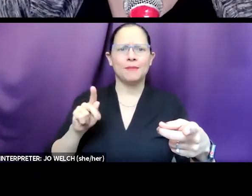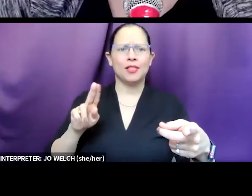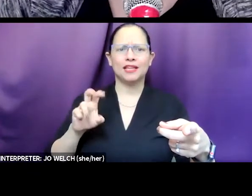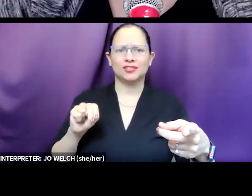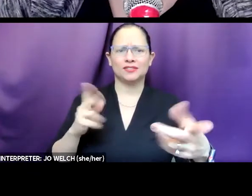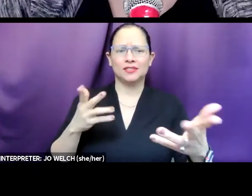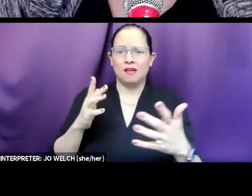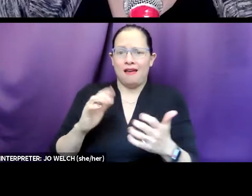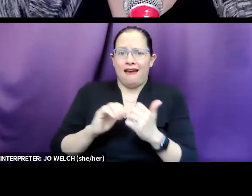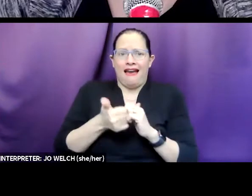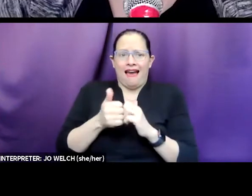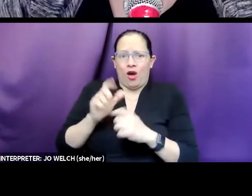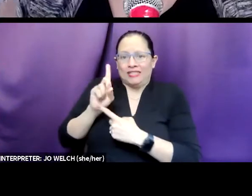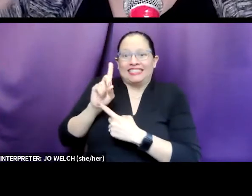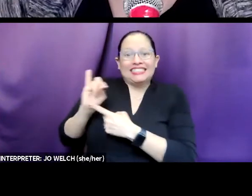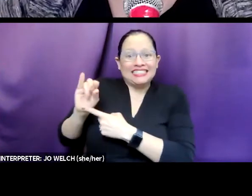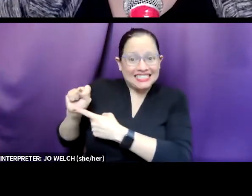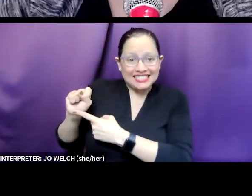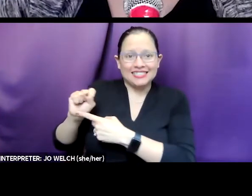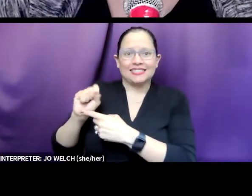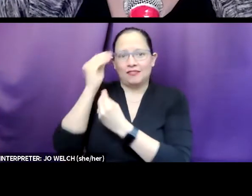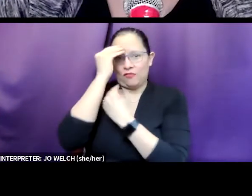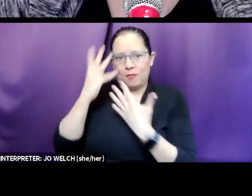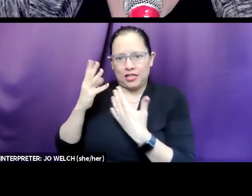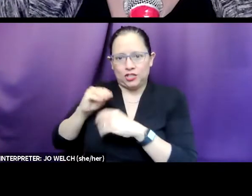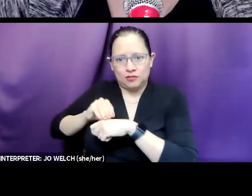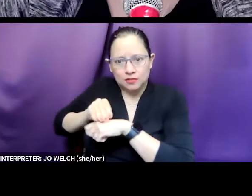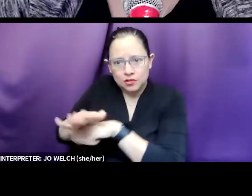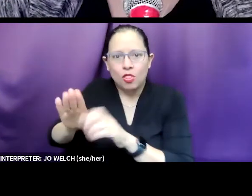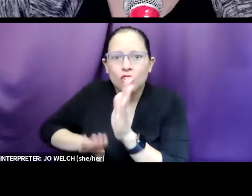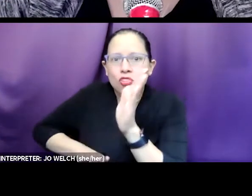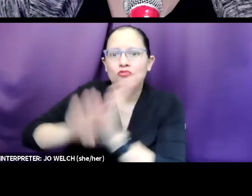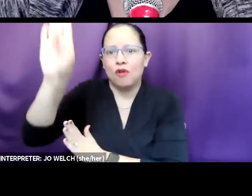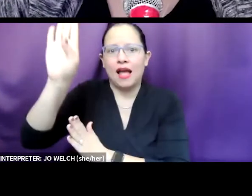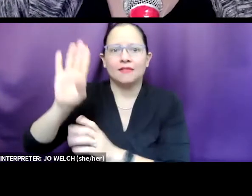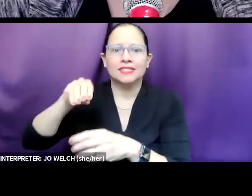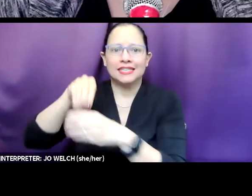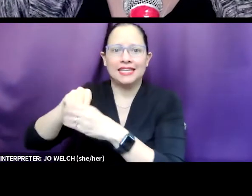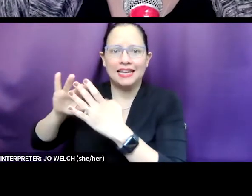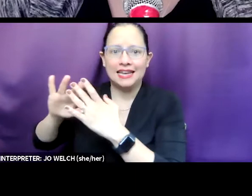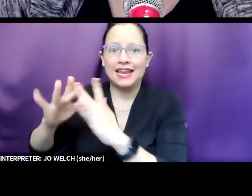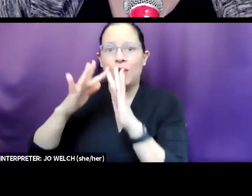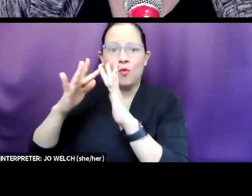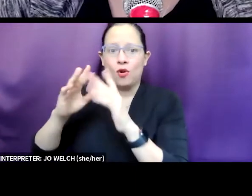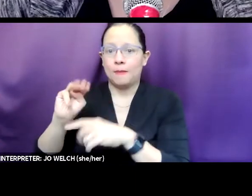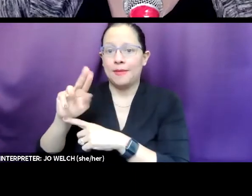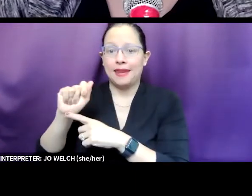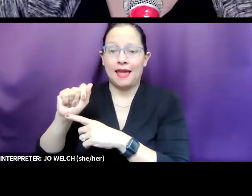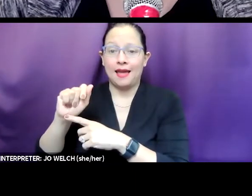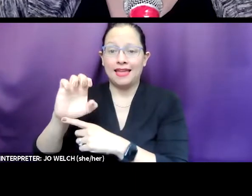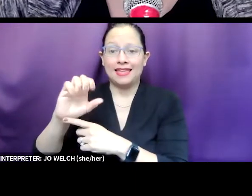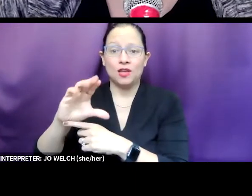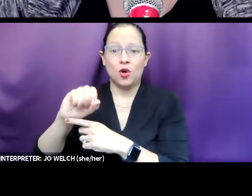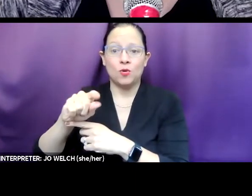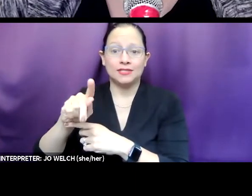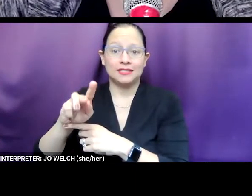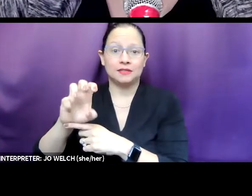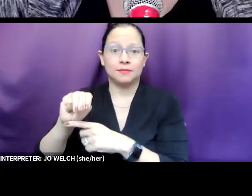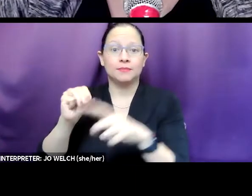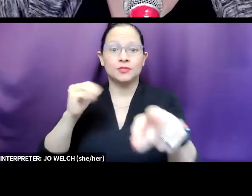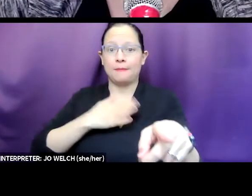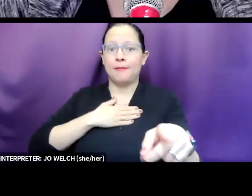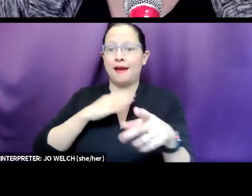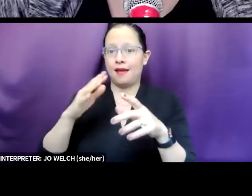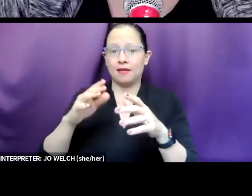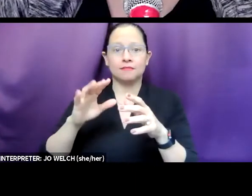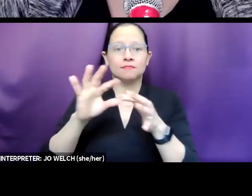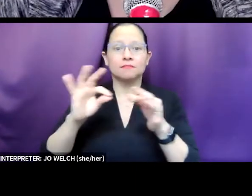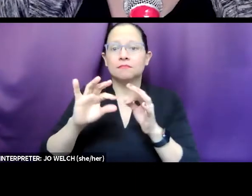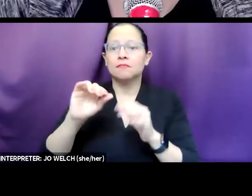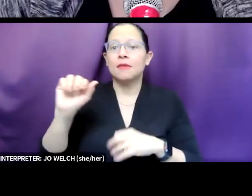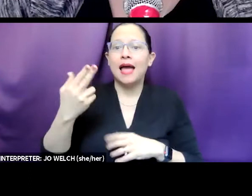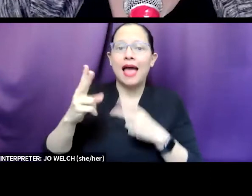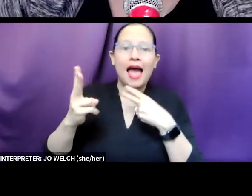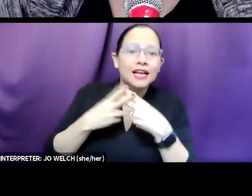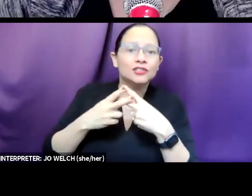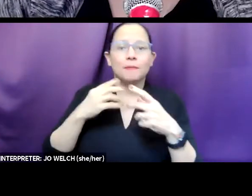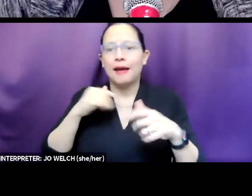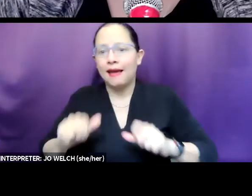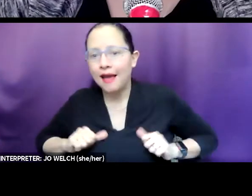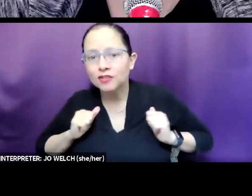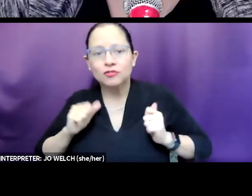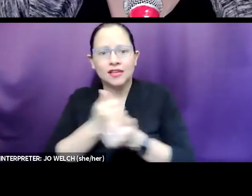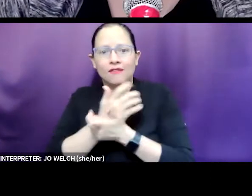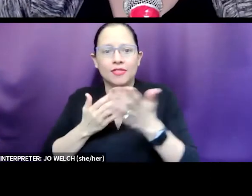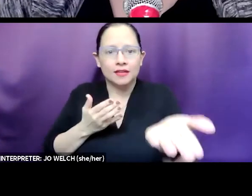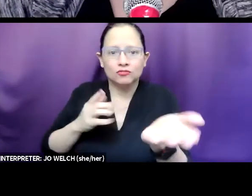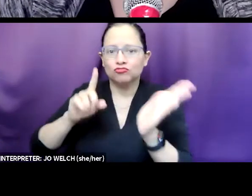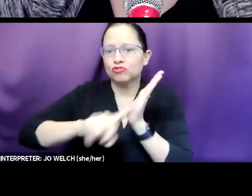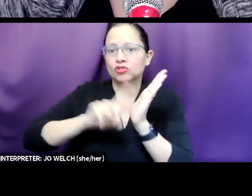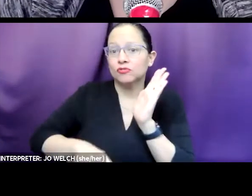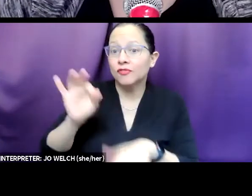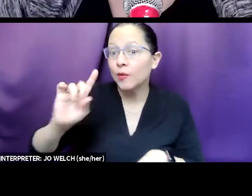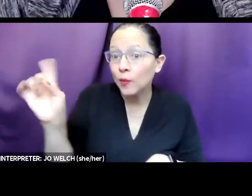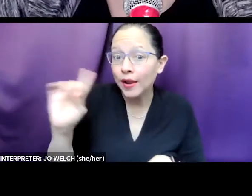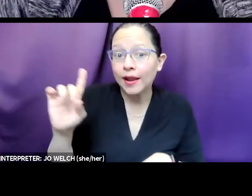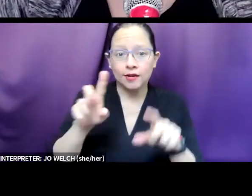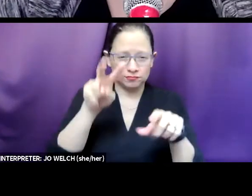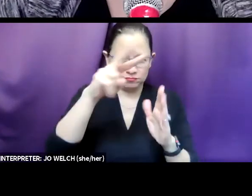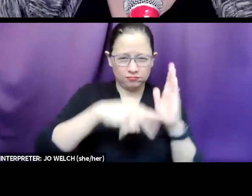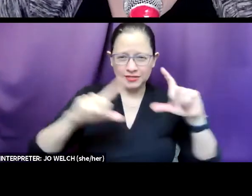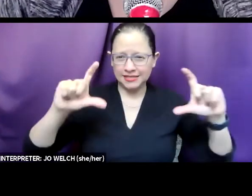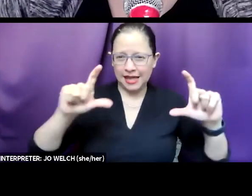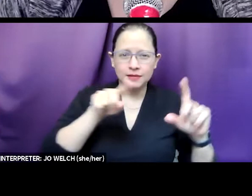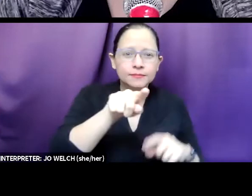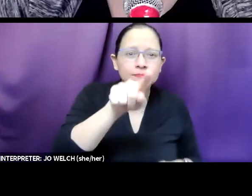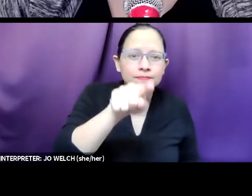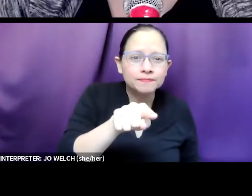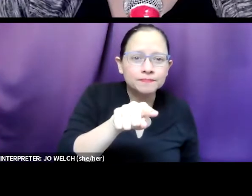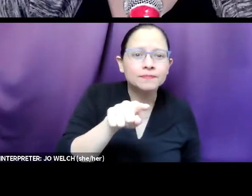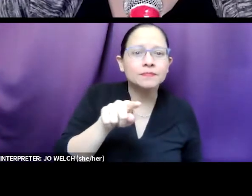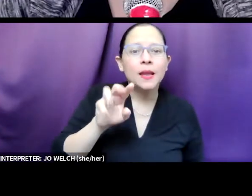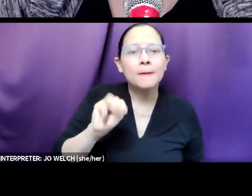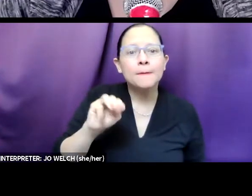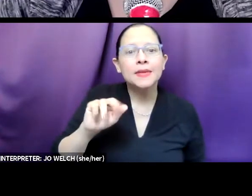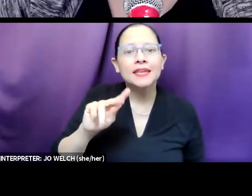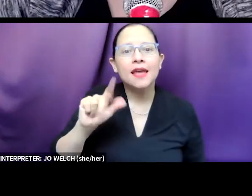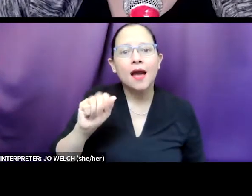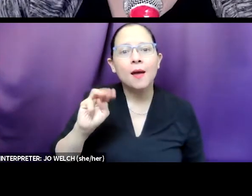And as I, you know, as you know i'm john Donovan but you can find me at manipulation at HJS dot harvard. edu and you can find our research and theory and methods, and most of what I'm going to present to you today at media manipulation.org where I have